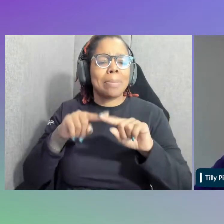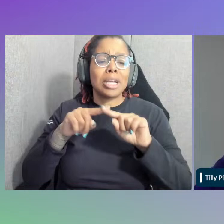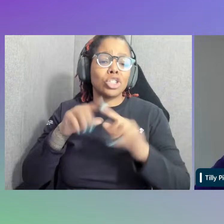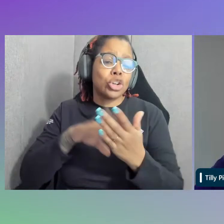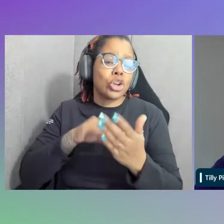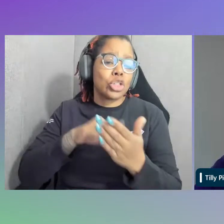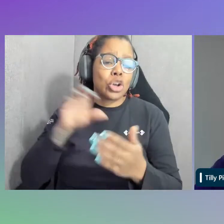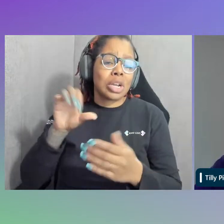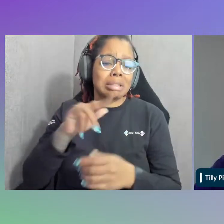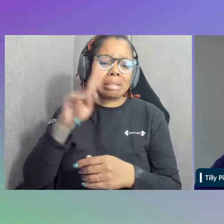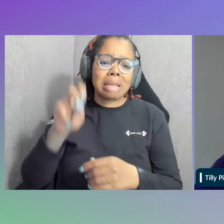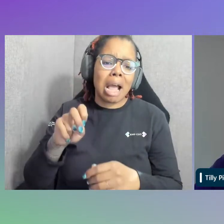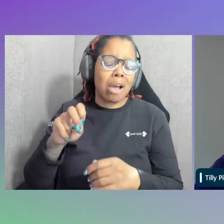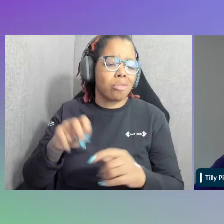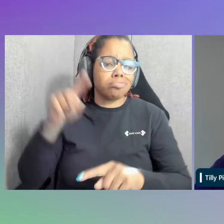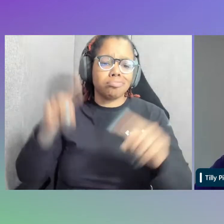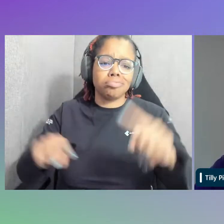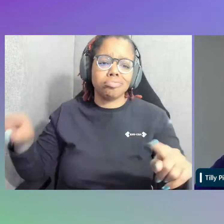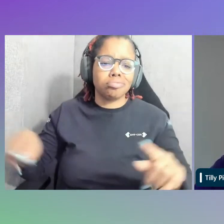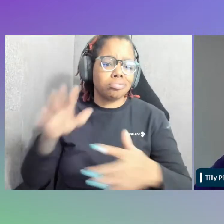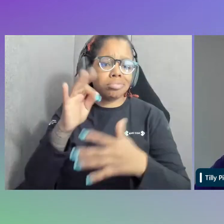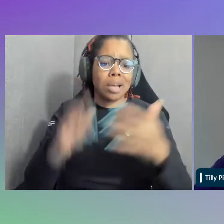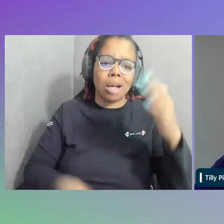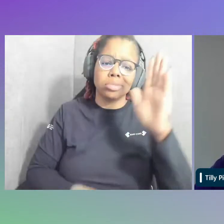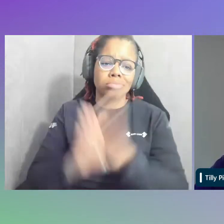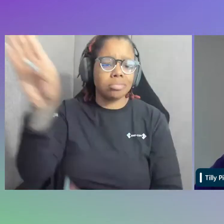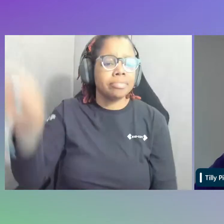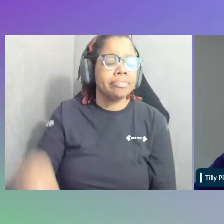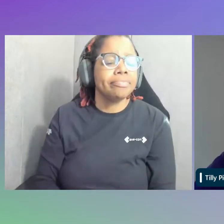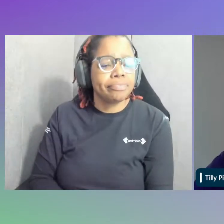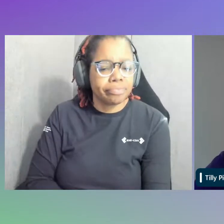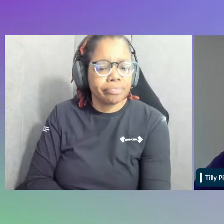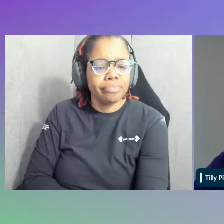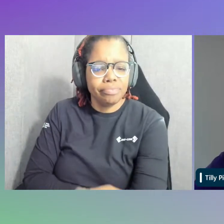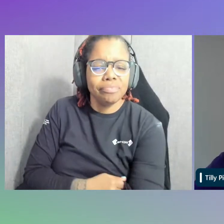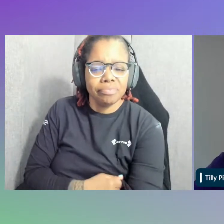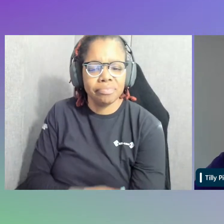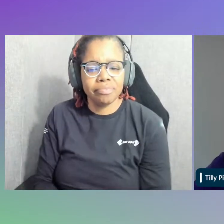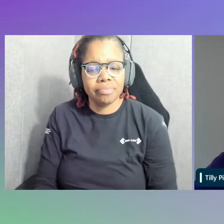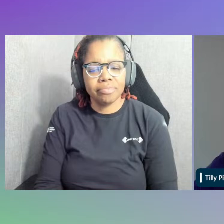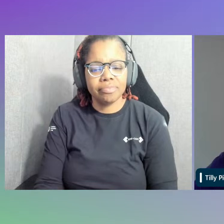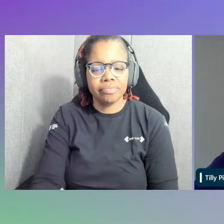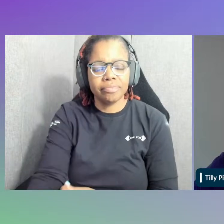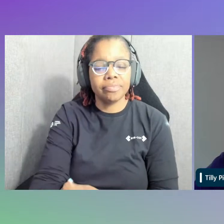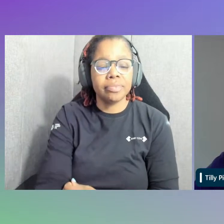style. Like the sky's the limit on the types of ways that you can learn about Aria. That's awesome. Um, second